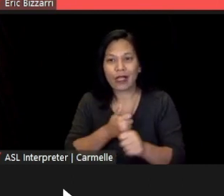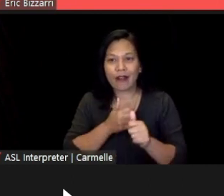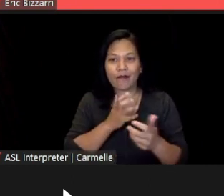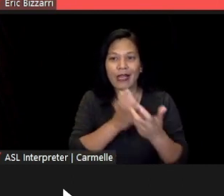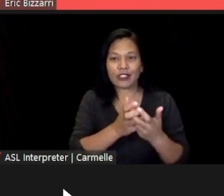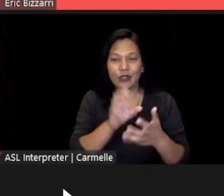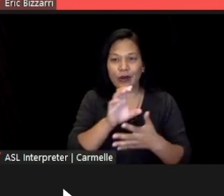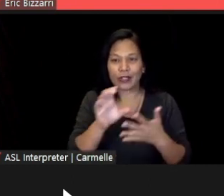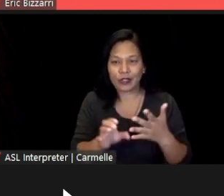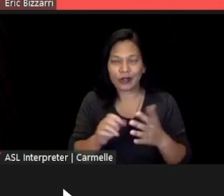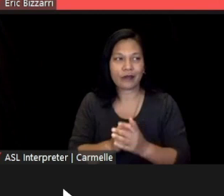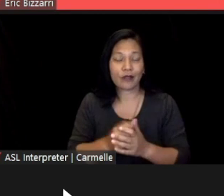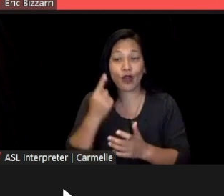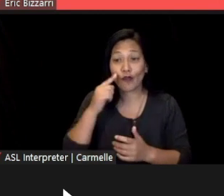You have to be controlled by Canadians.